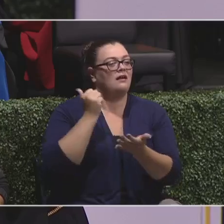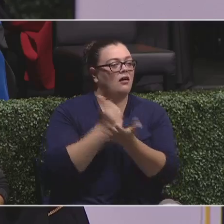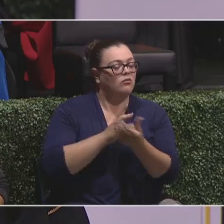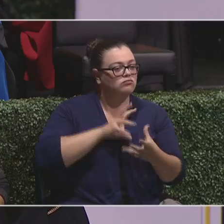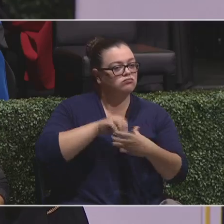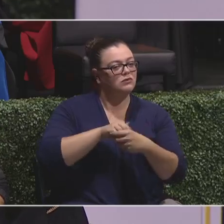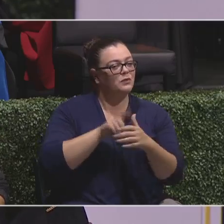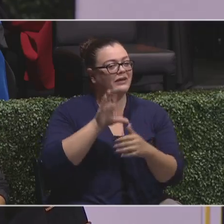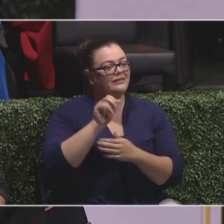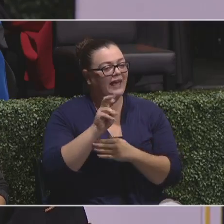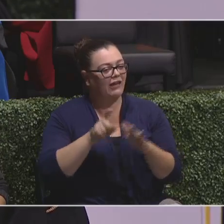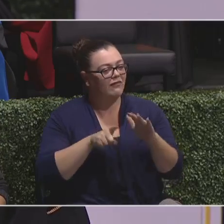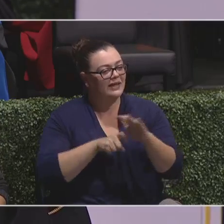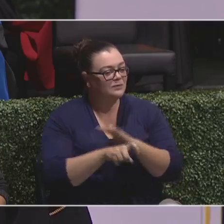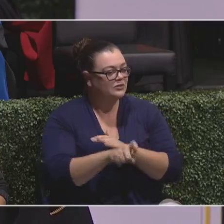EXTRAORDINARY WOMEN LEADERS IN SPELEOLOGY AN ORGANIZATION THAT